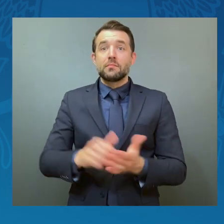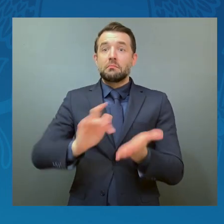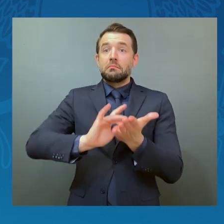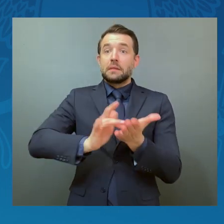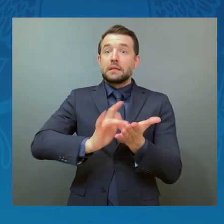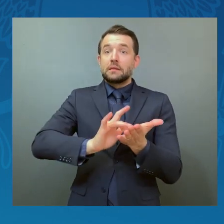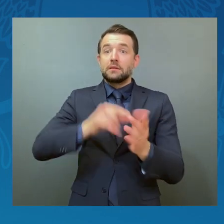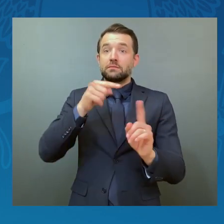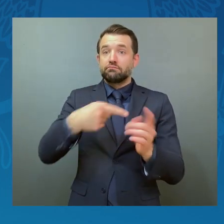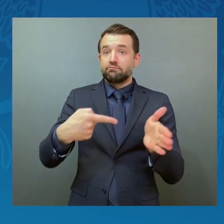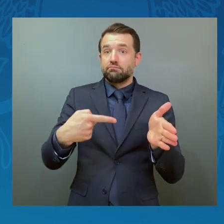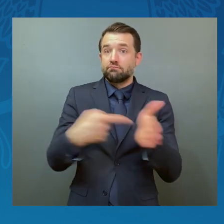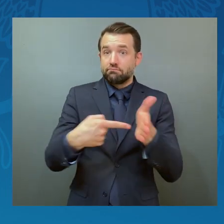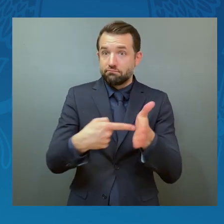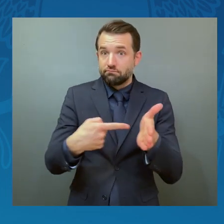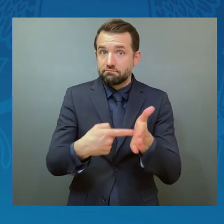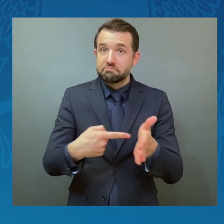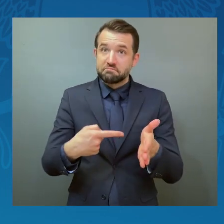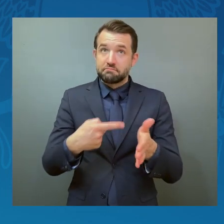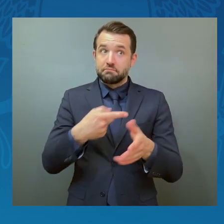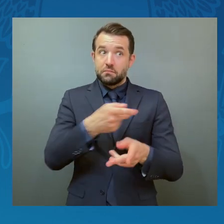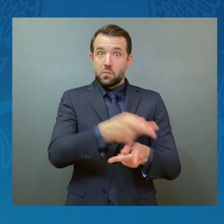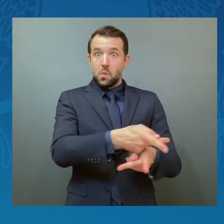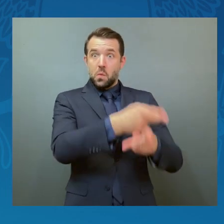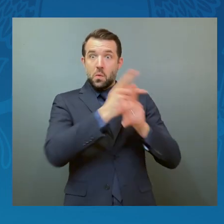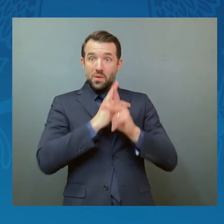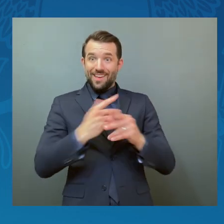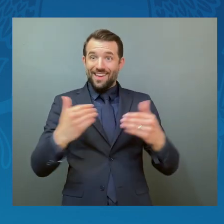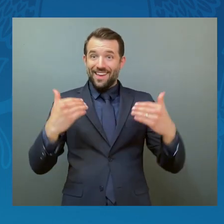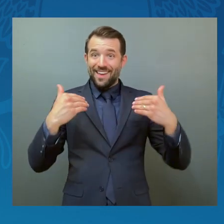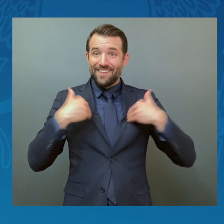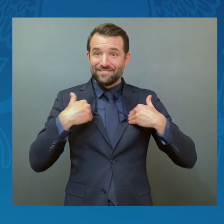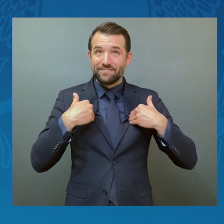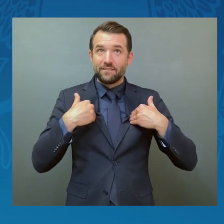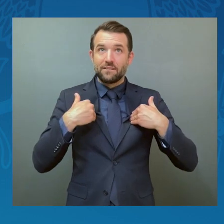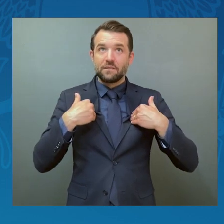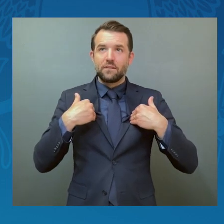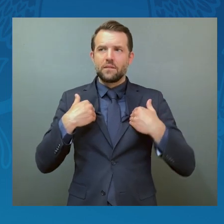And yet, if you have medical debt on your credit score or in an underwriting process,